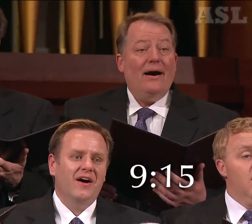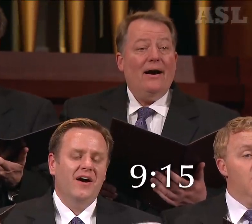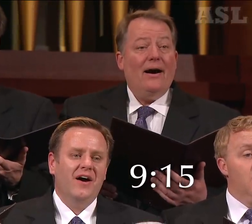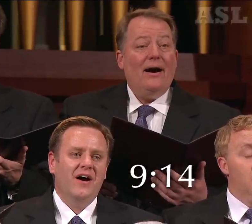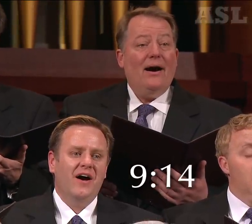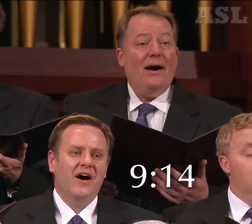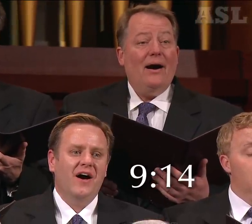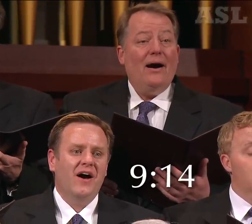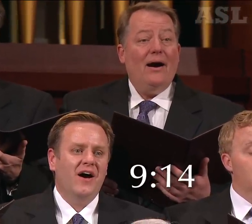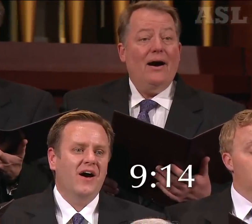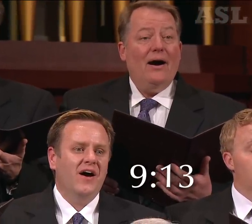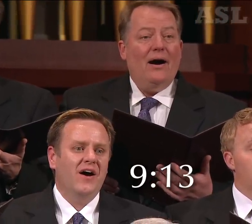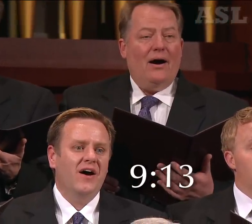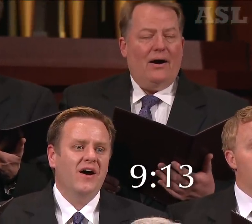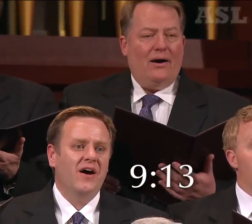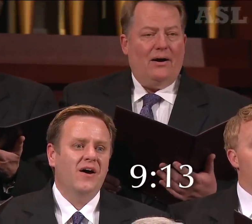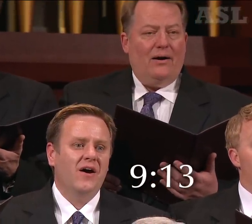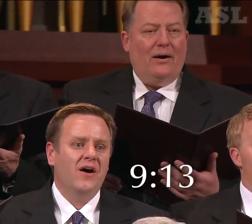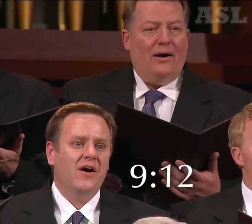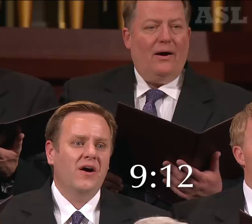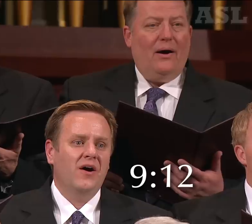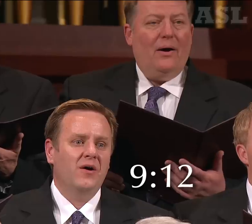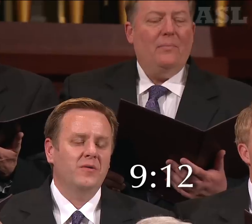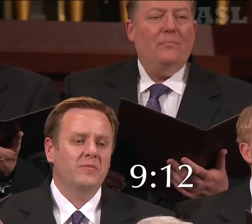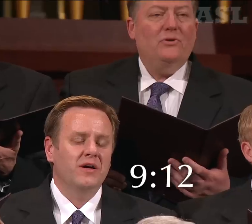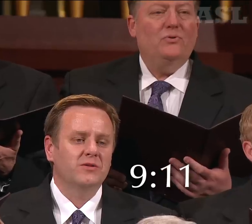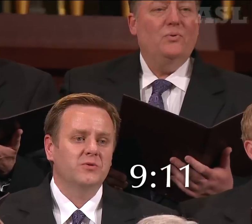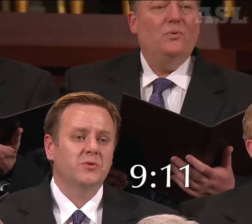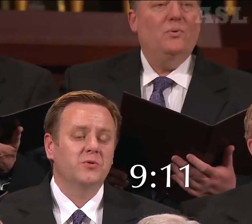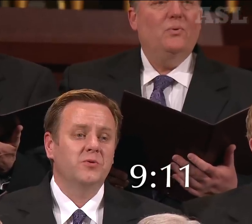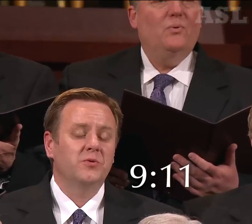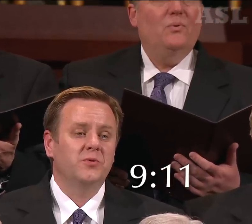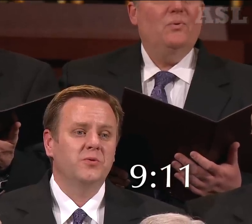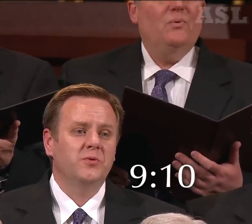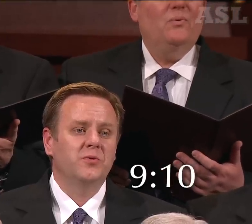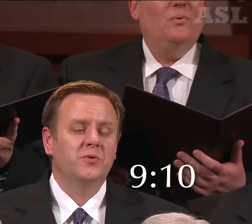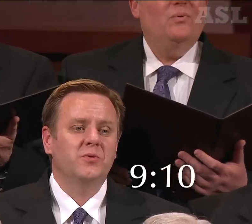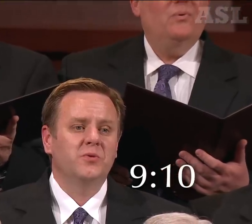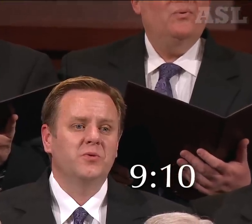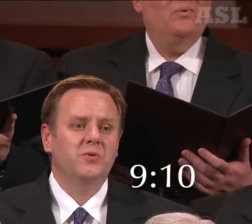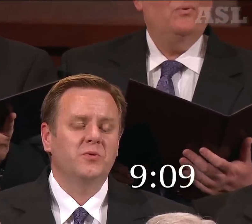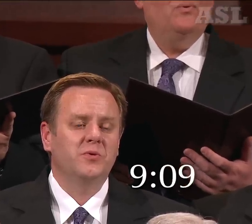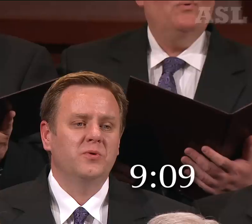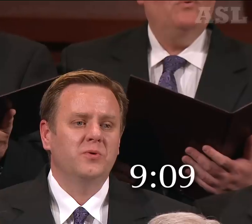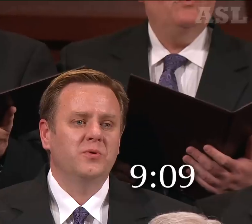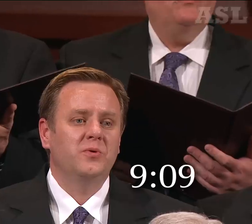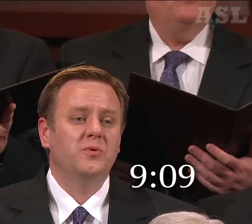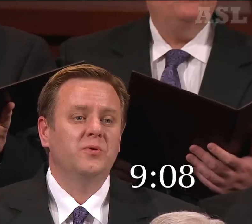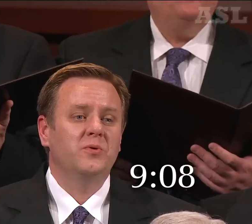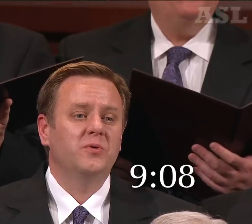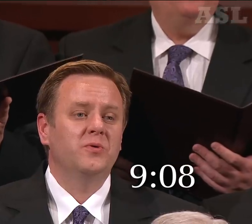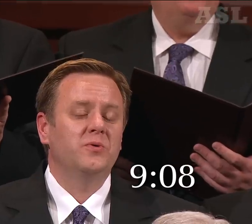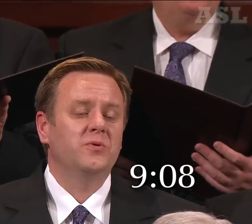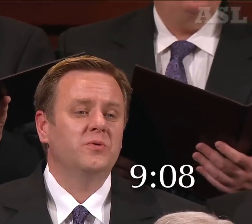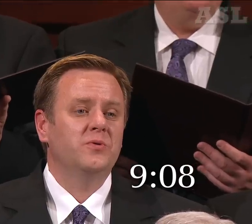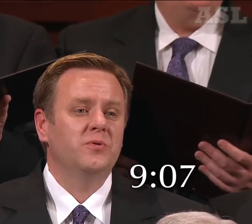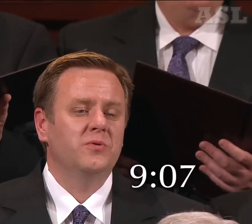CLOSED CAPTION CHANNEL OF THE CHURCH OF JESUS CHRIST OF LATTER-DAY SAINTS.